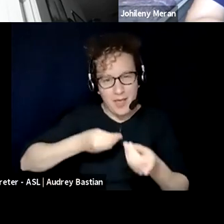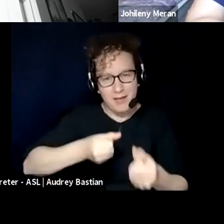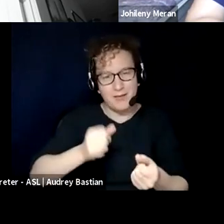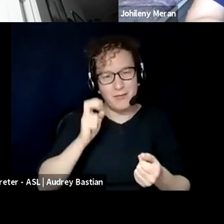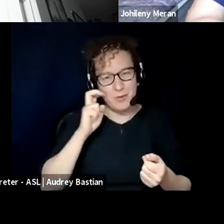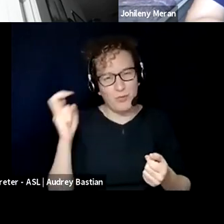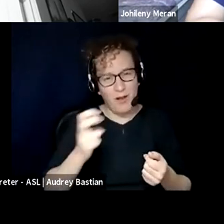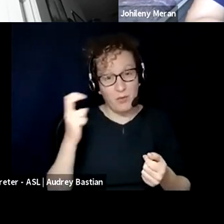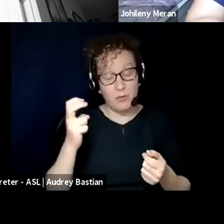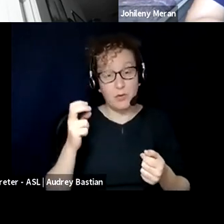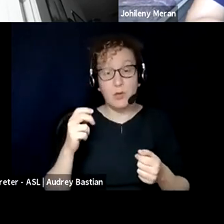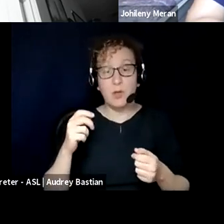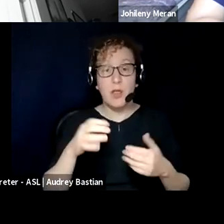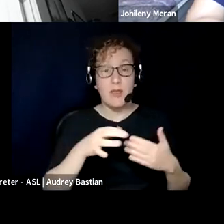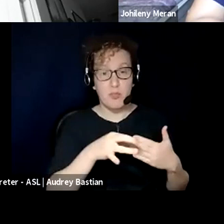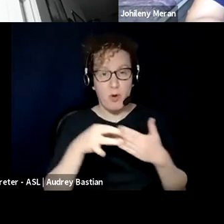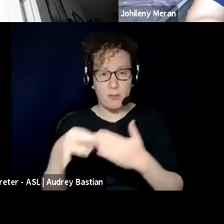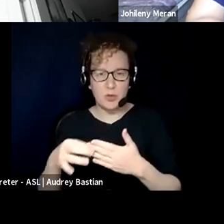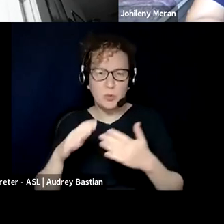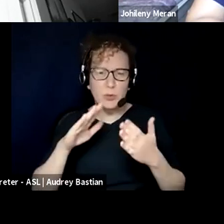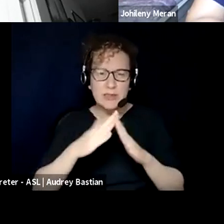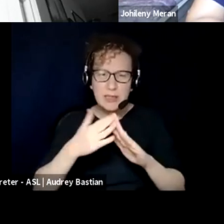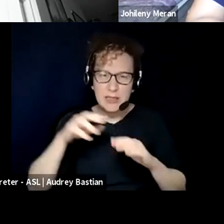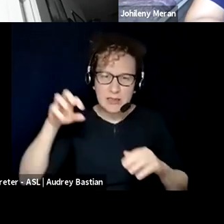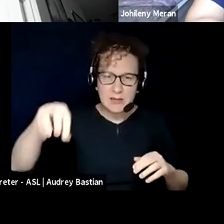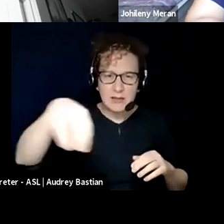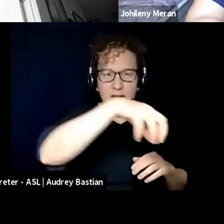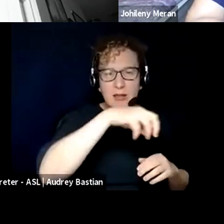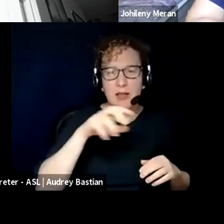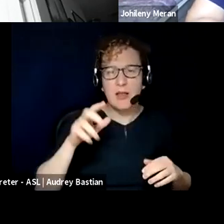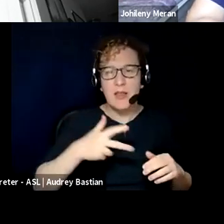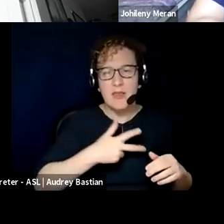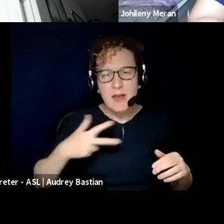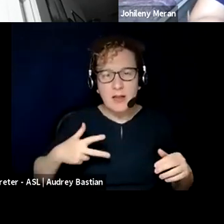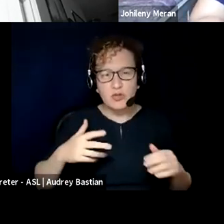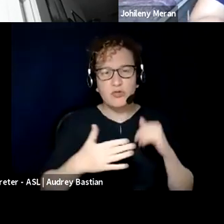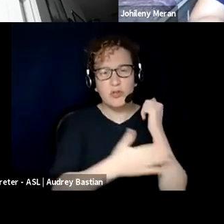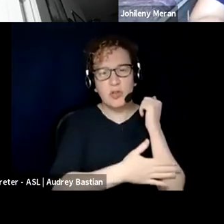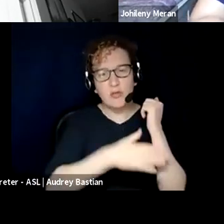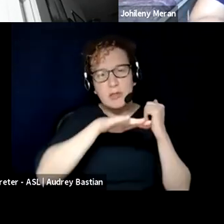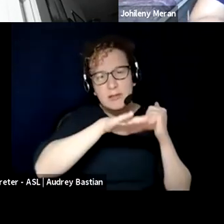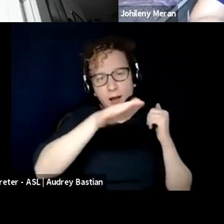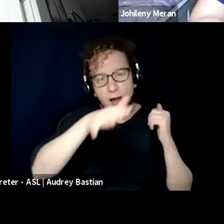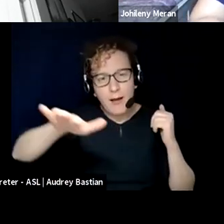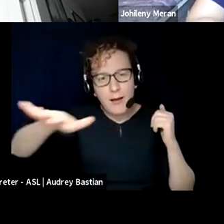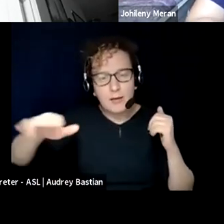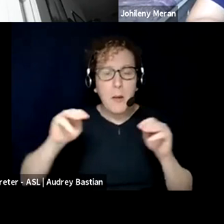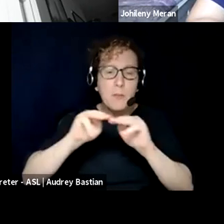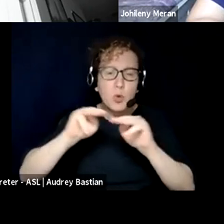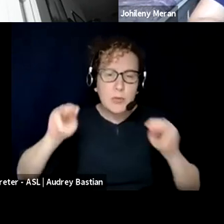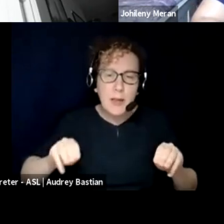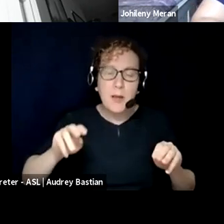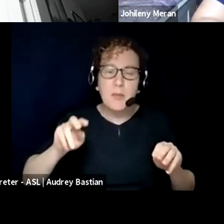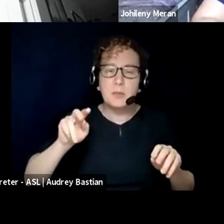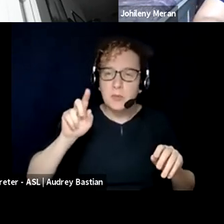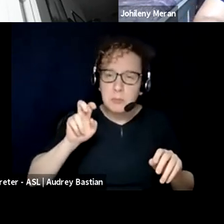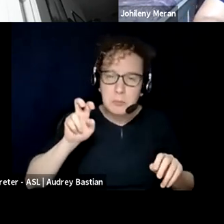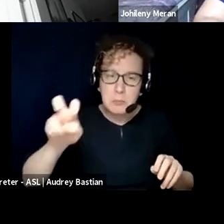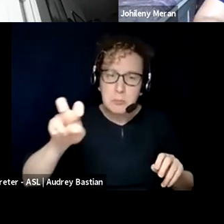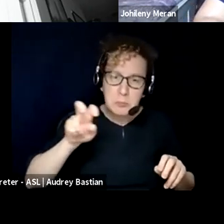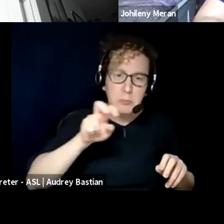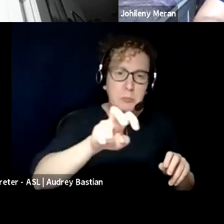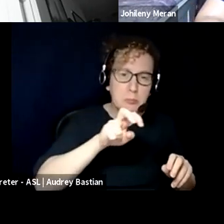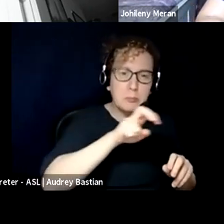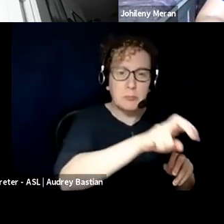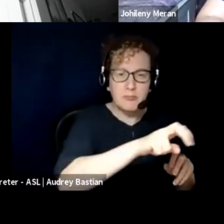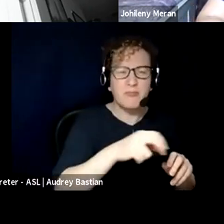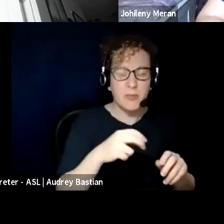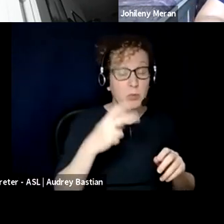to a lot of museums, Dutch countryside museums to see historical landmarks. And they were